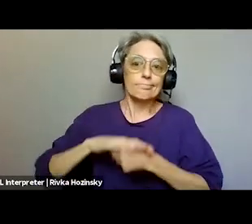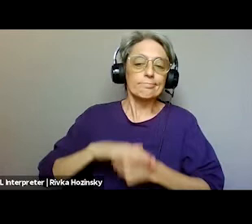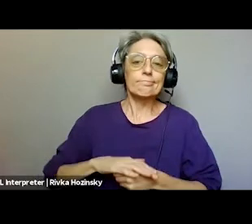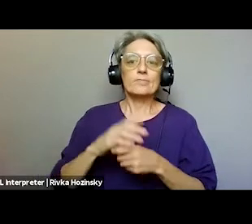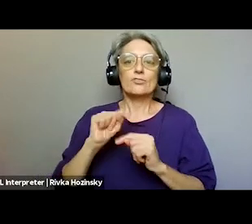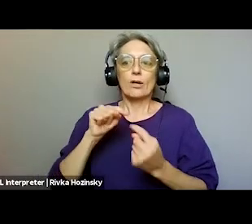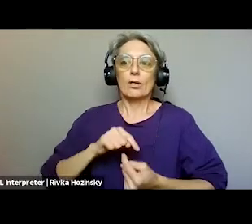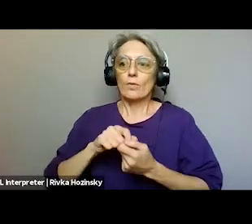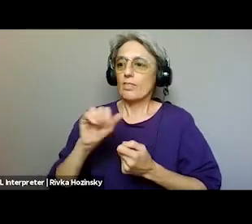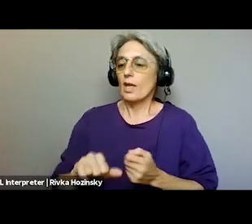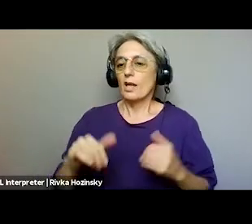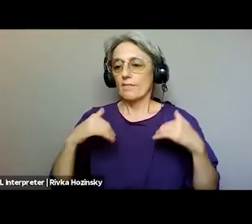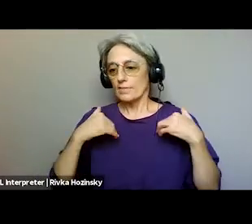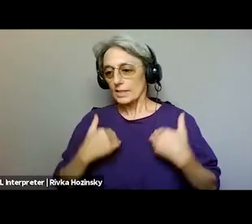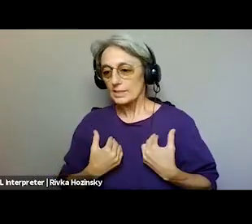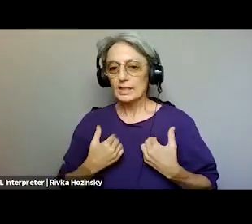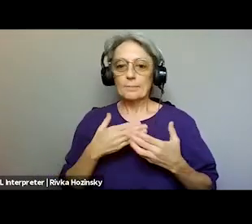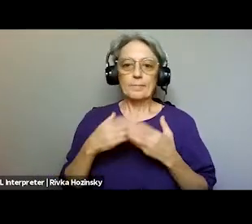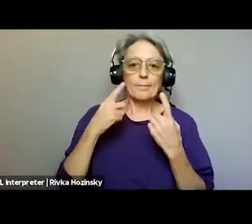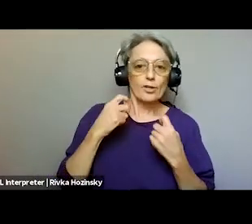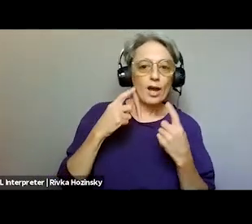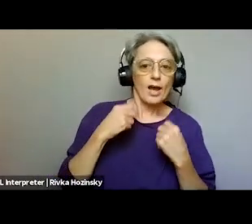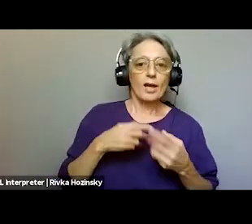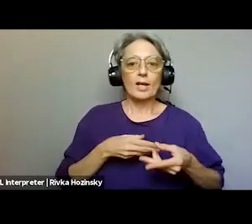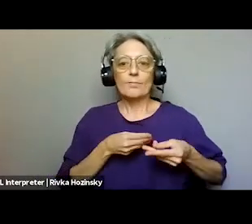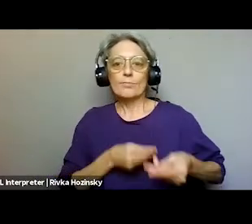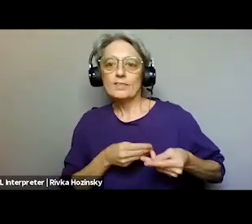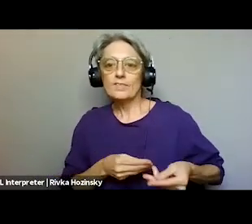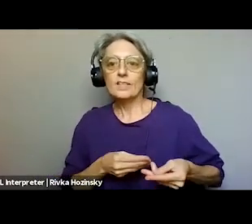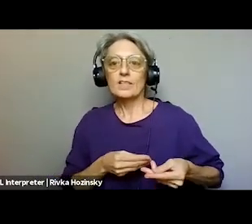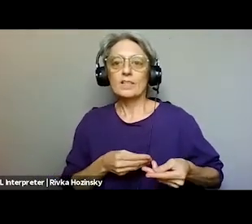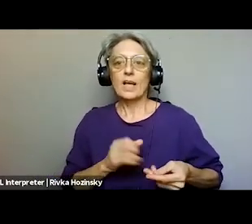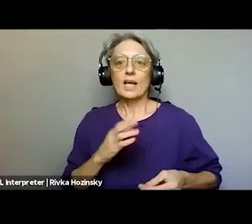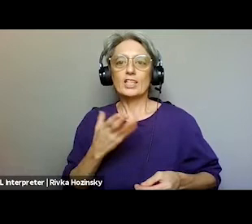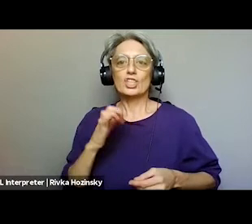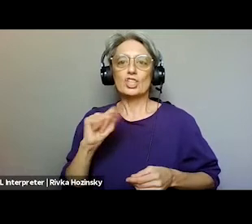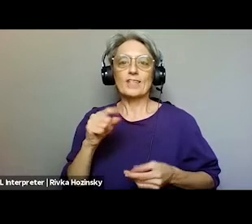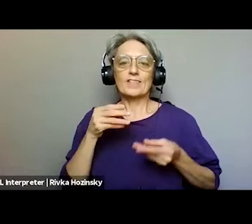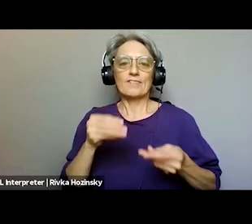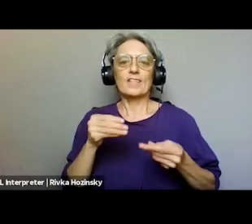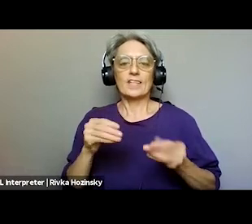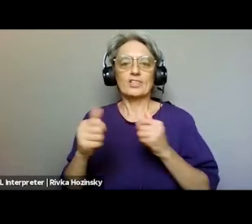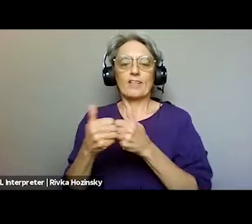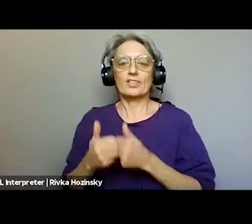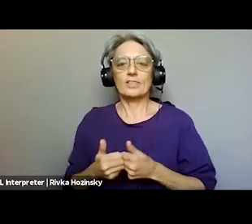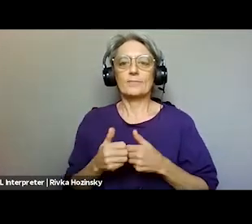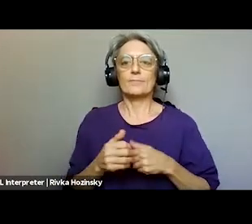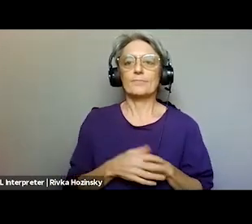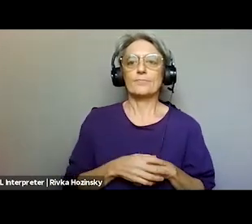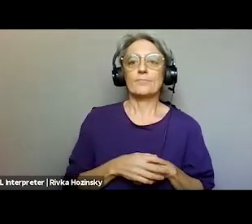infant crying, and potentially breastfeeding and chest feeding challenges. And yet postpartum care